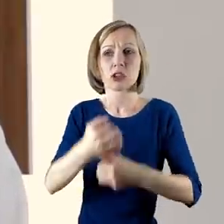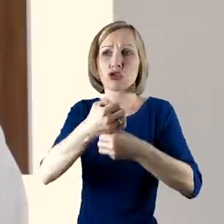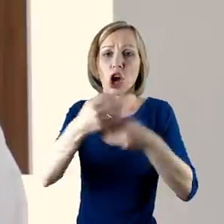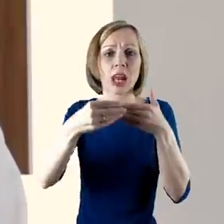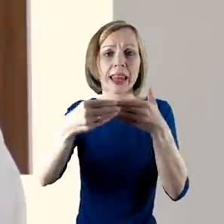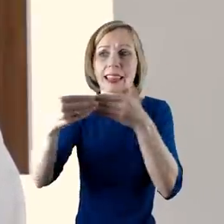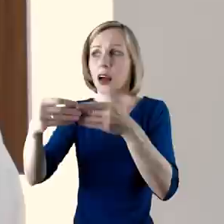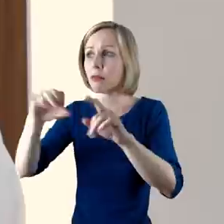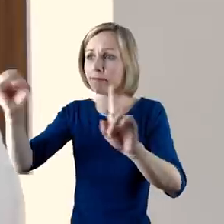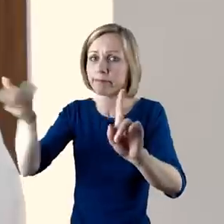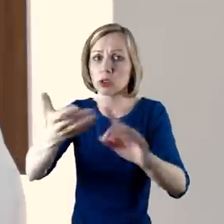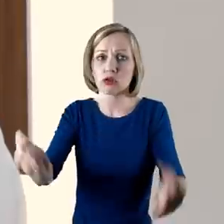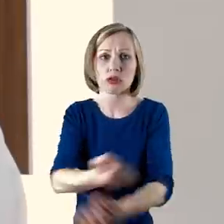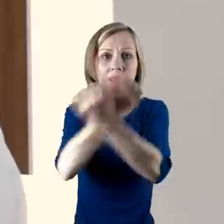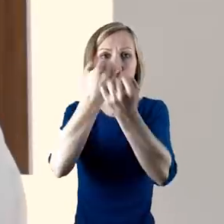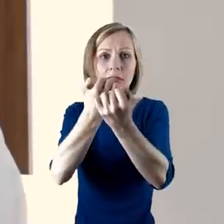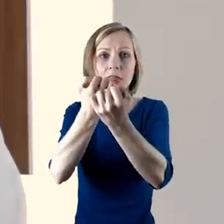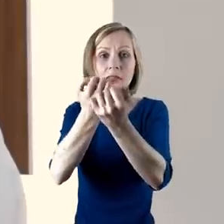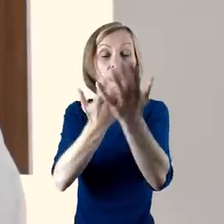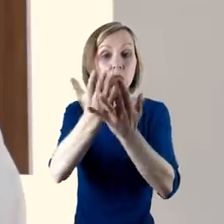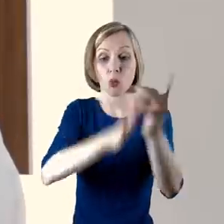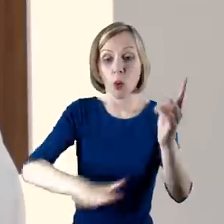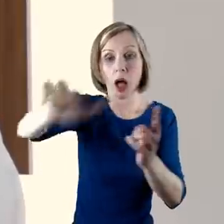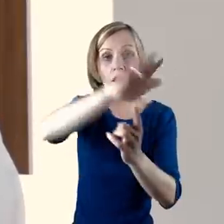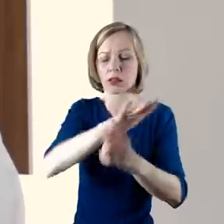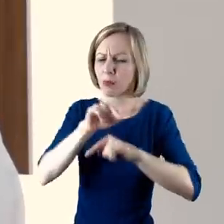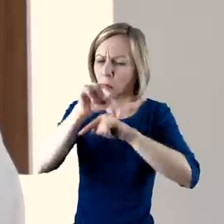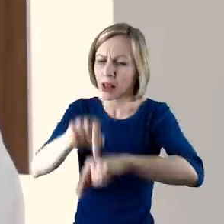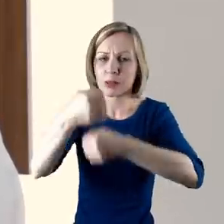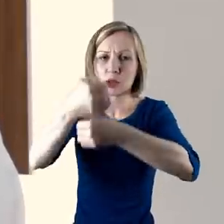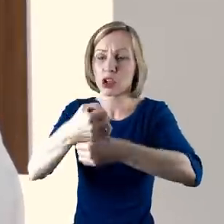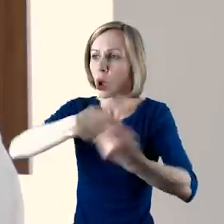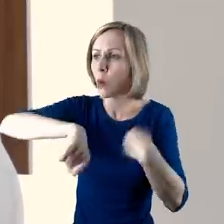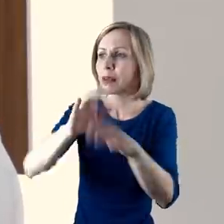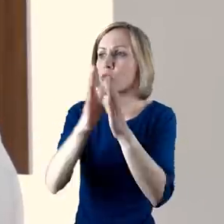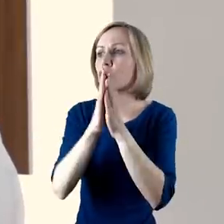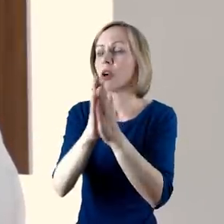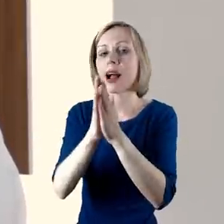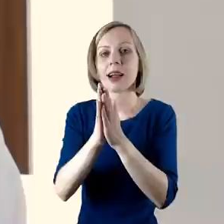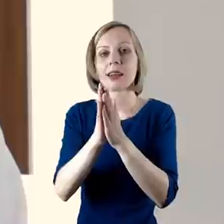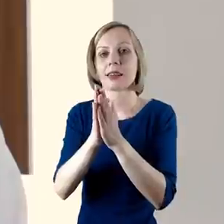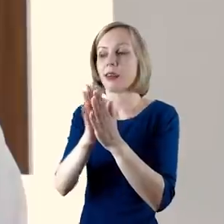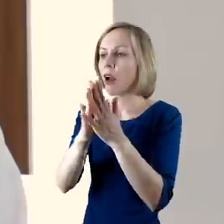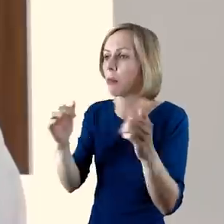We pray for the persecuted church across the world. Amen. Olivia Jane, age 10.